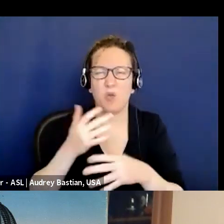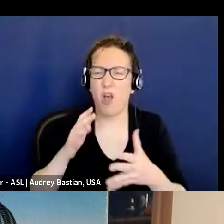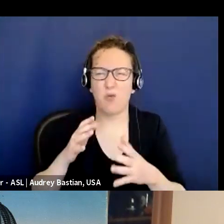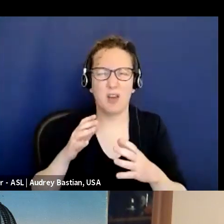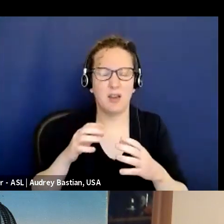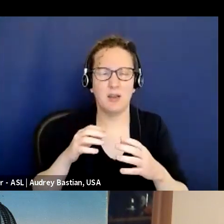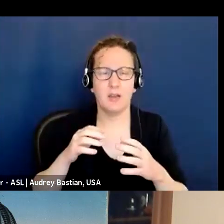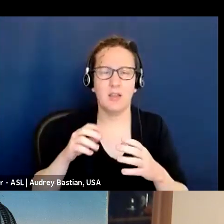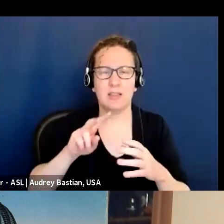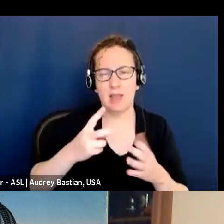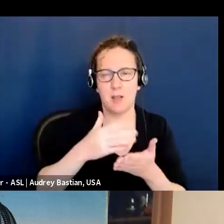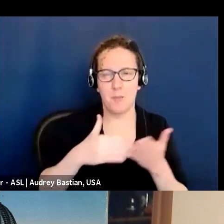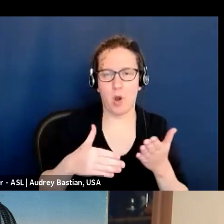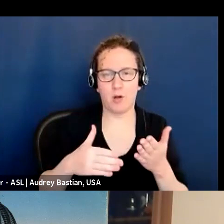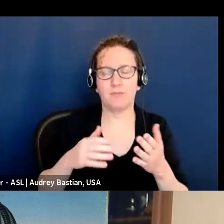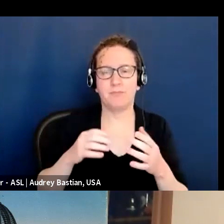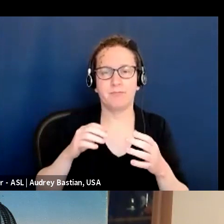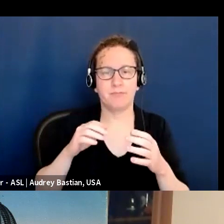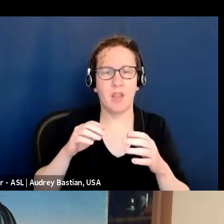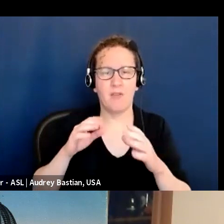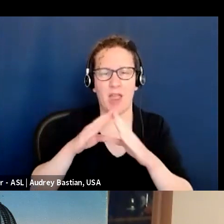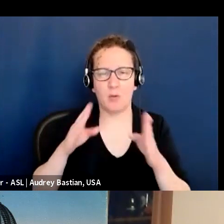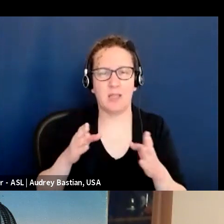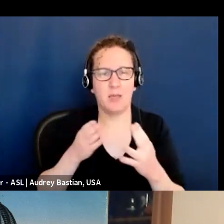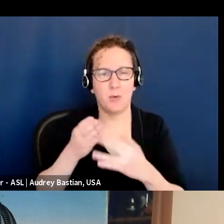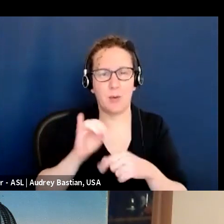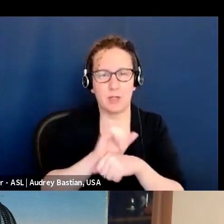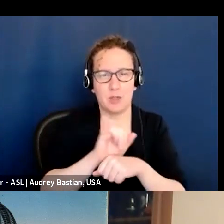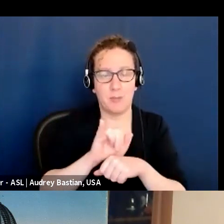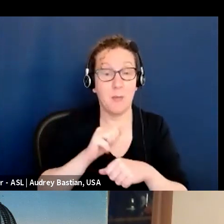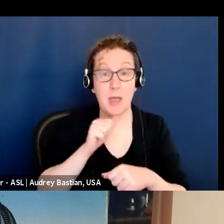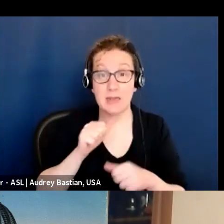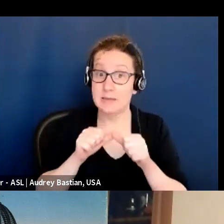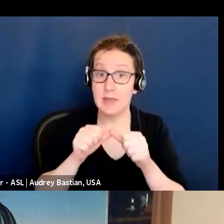But I actually ended up not staying there for a while. And instead,